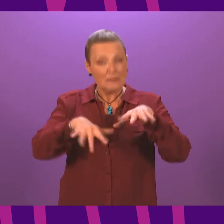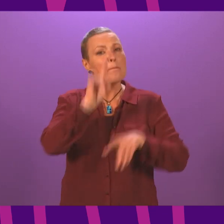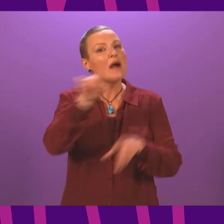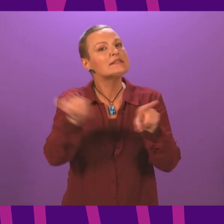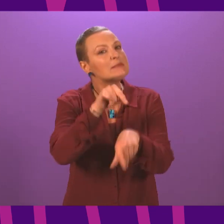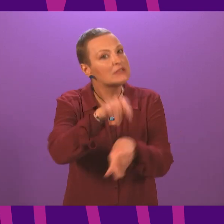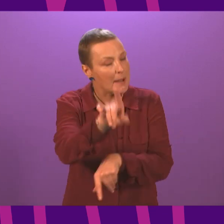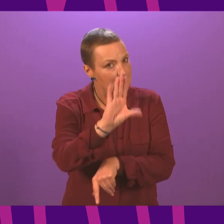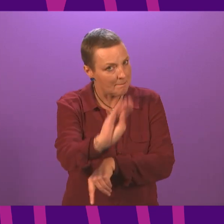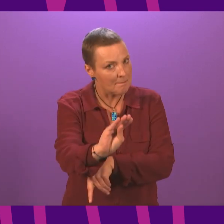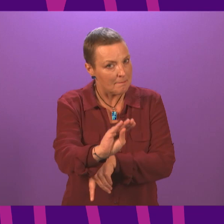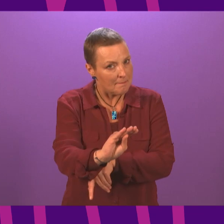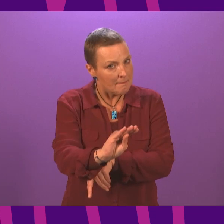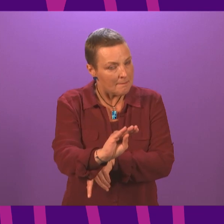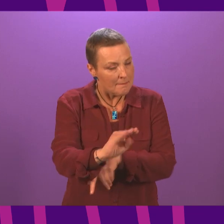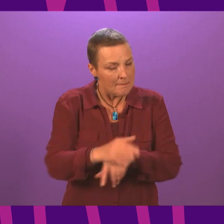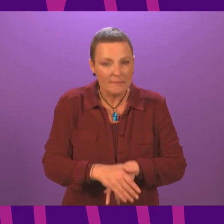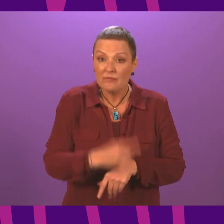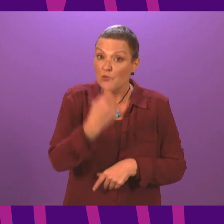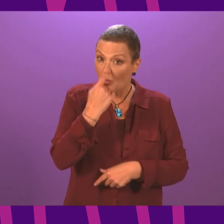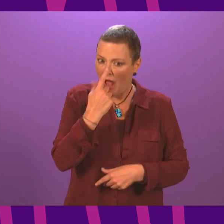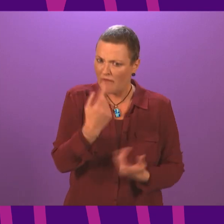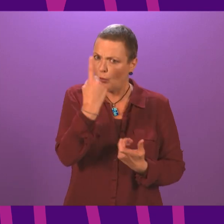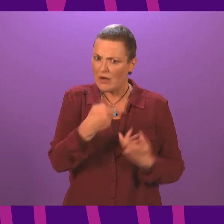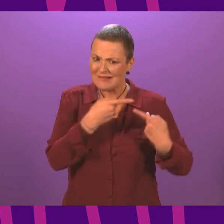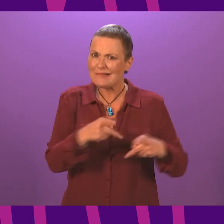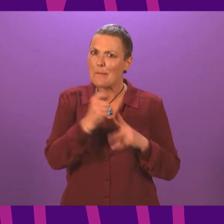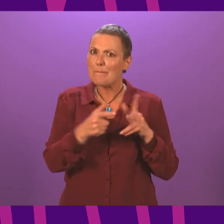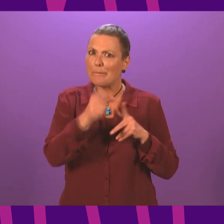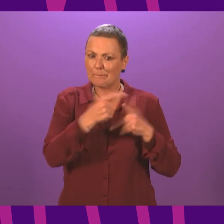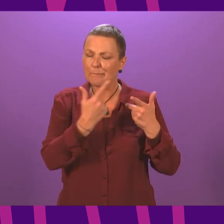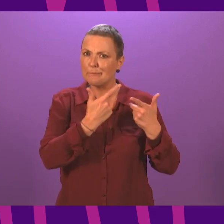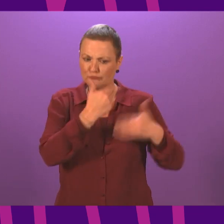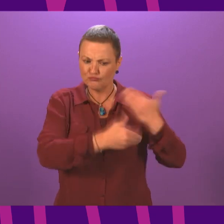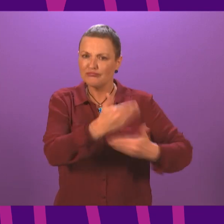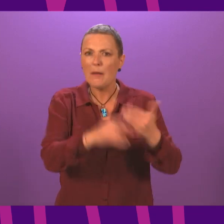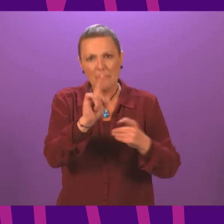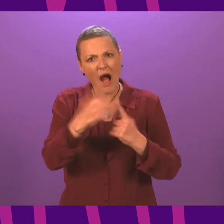At the same time, however, I have stressed that we can run a system that makes fair and